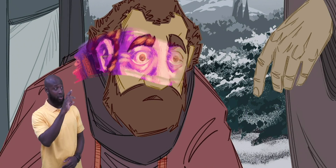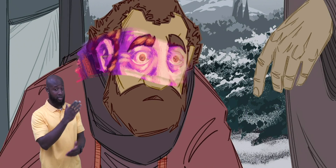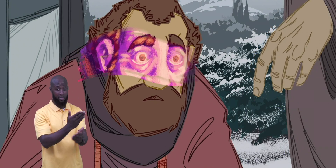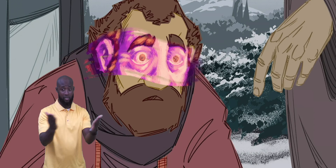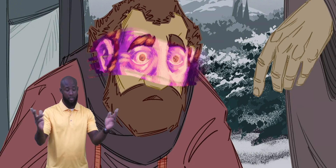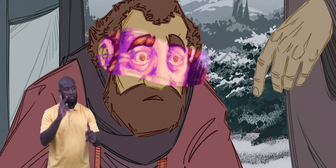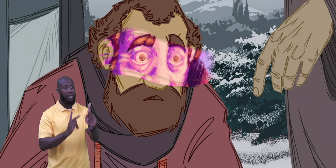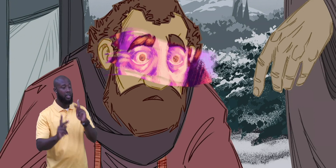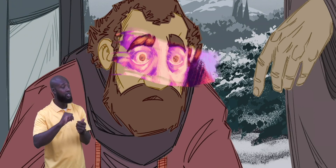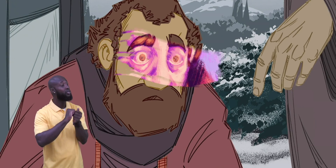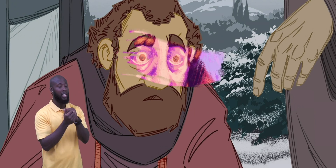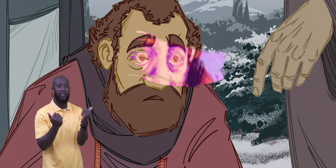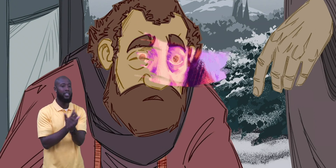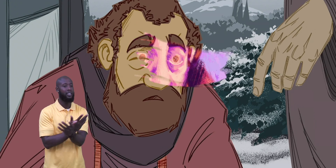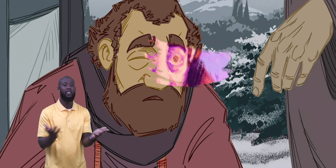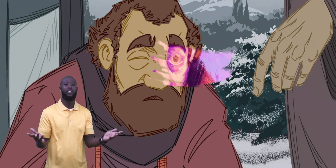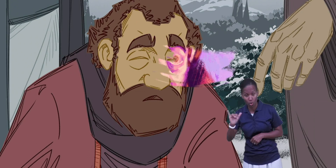Jon: Or make you change everything.